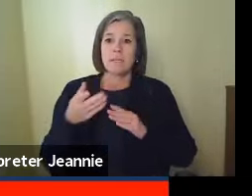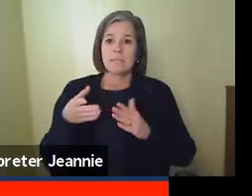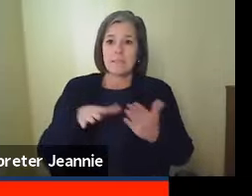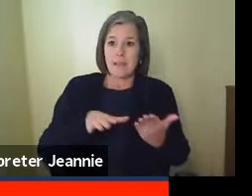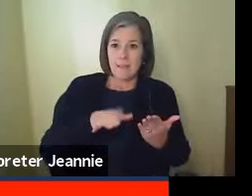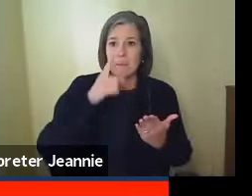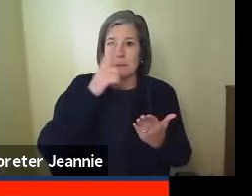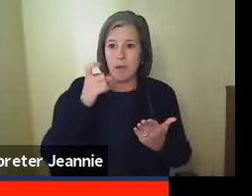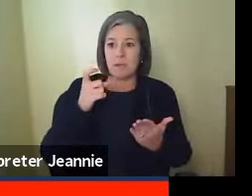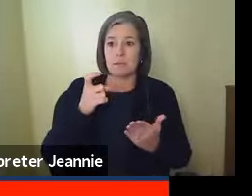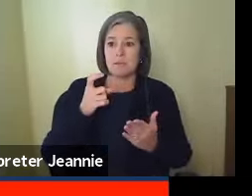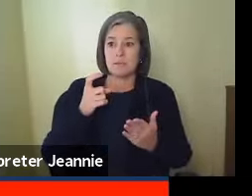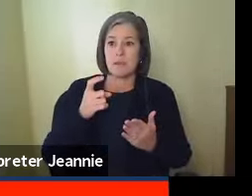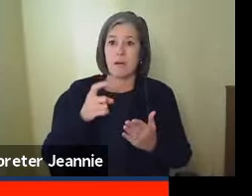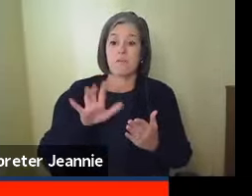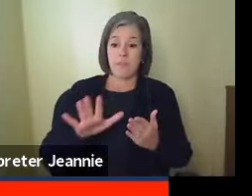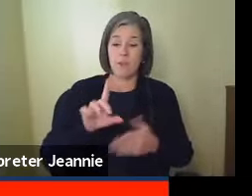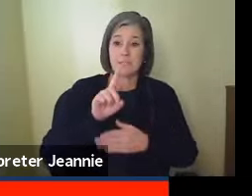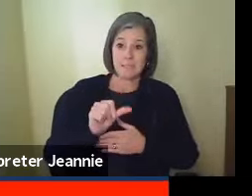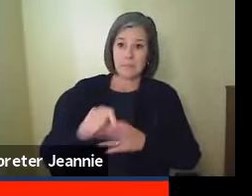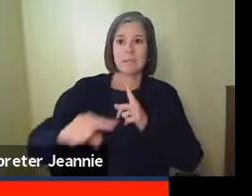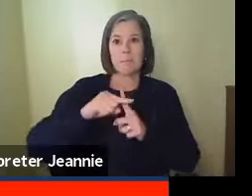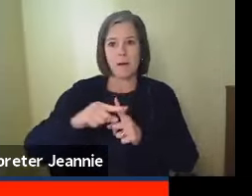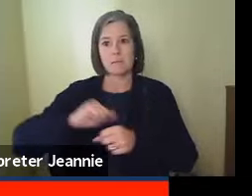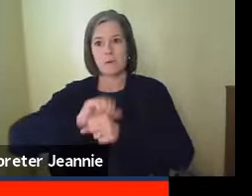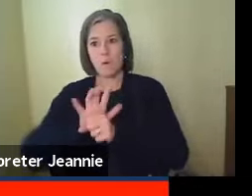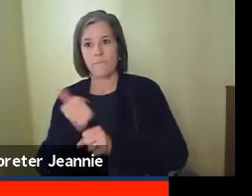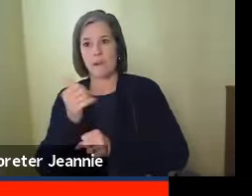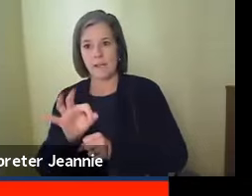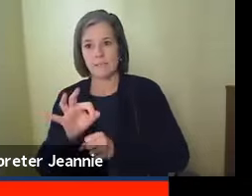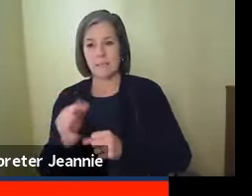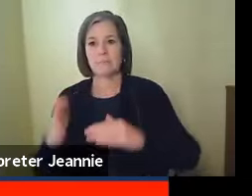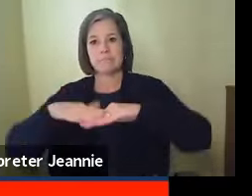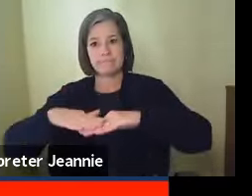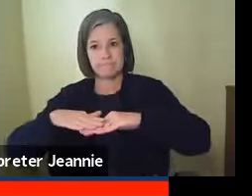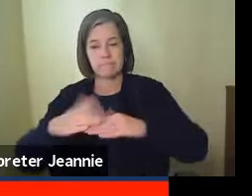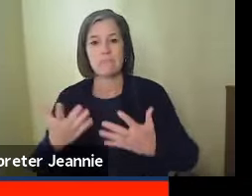We are grateful to these partners that have helped us not only make sure that the plan